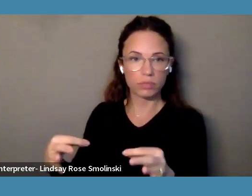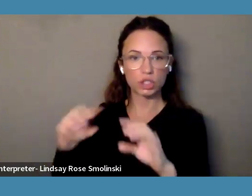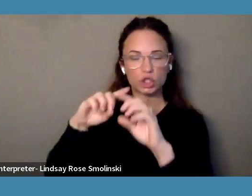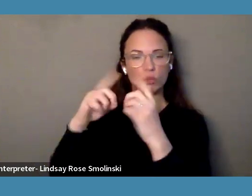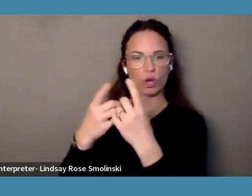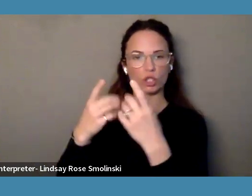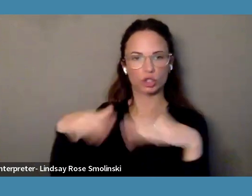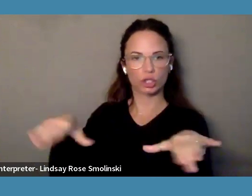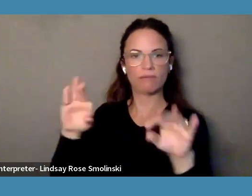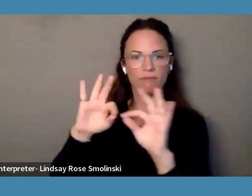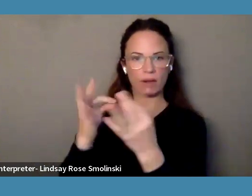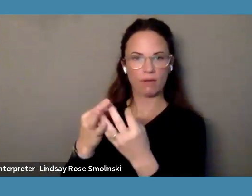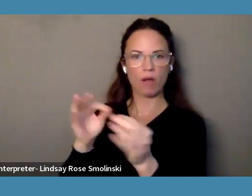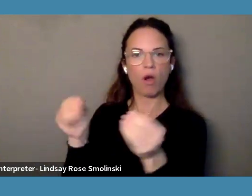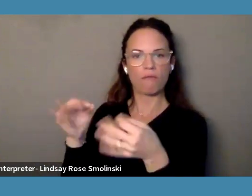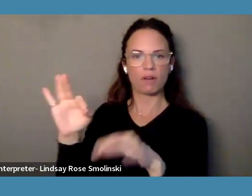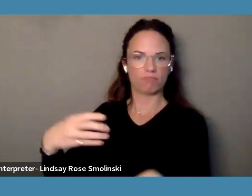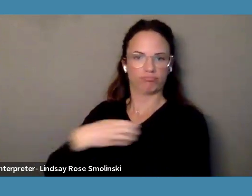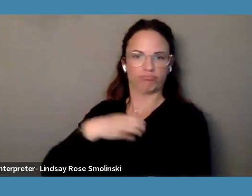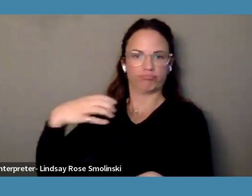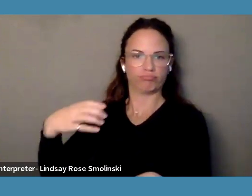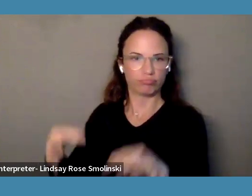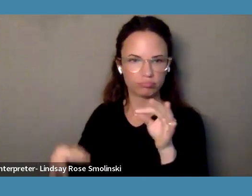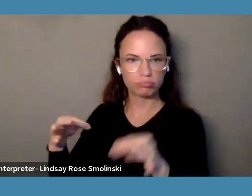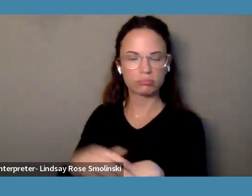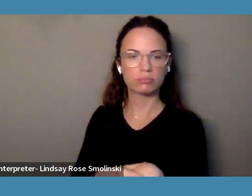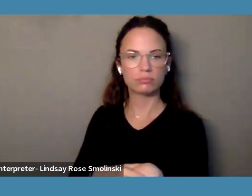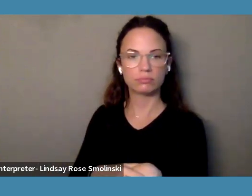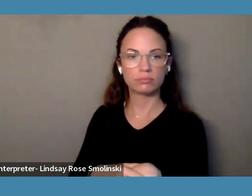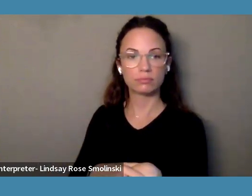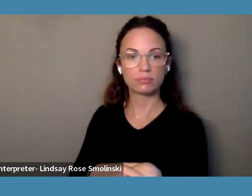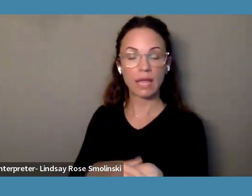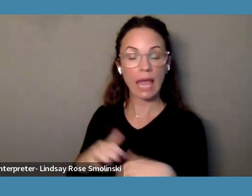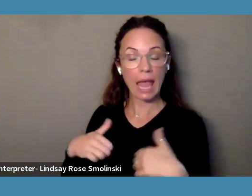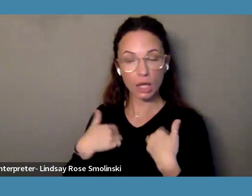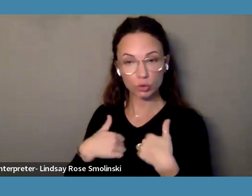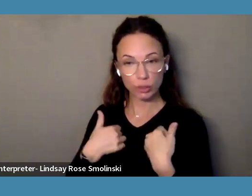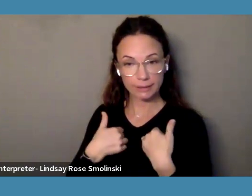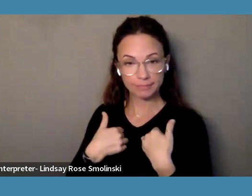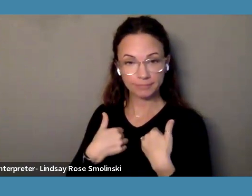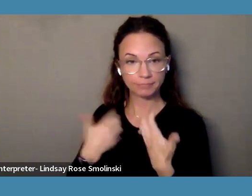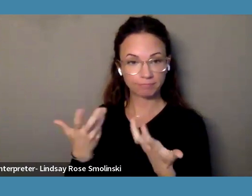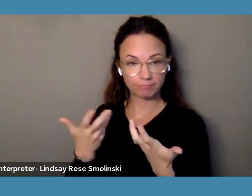and Families Office of Appeal hearings. The address, I'm sorry,